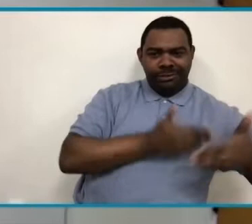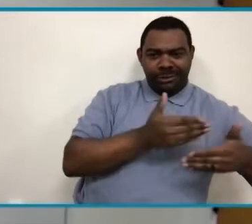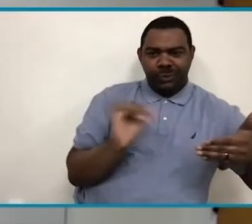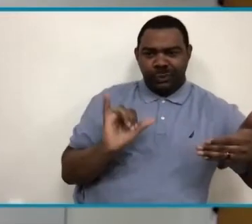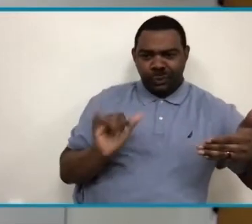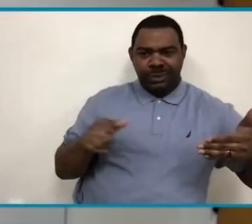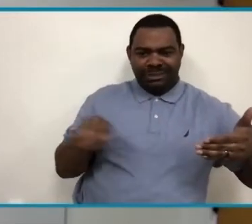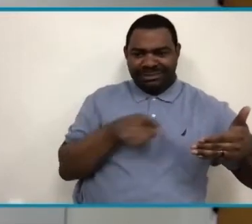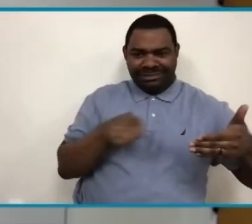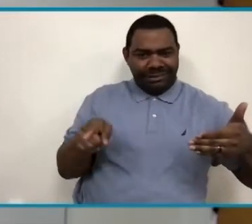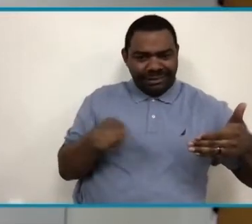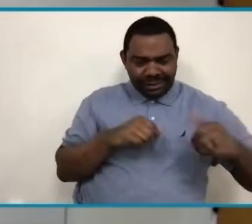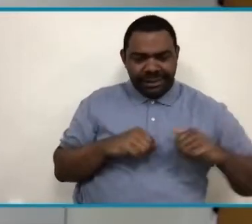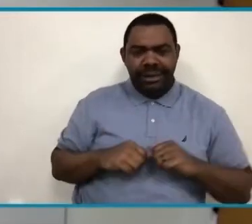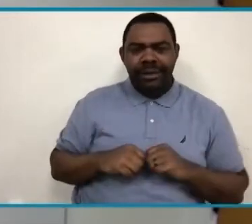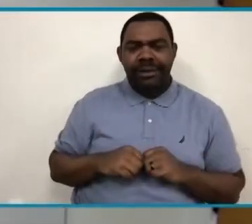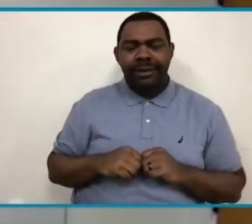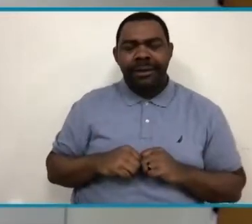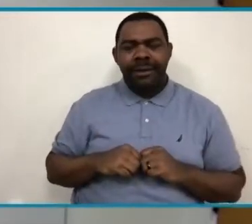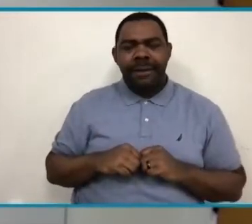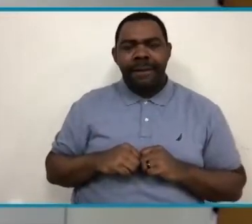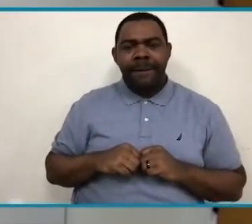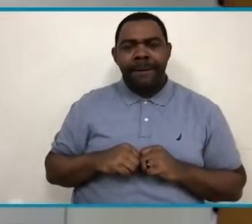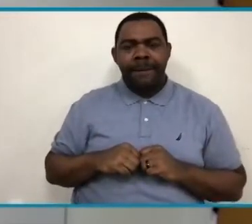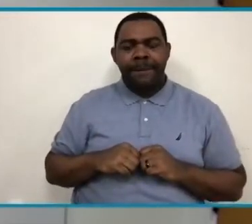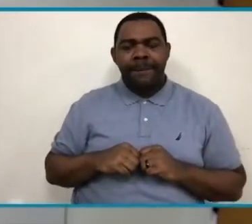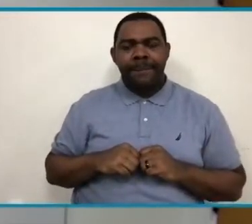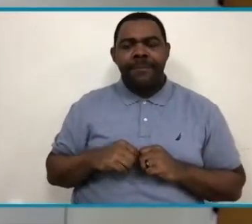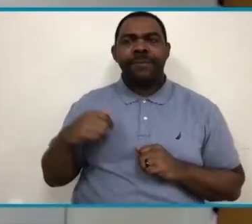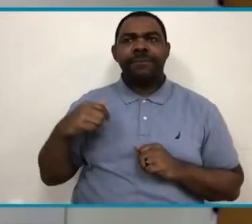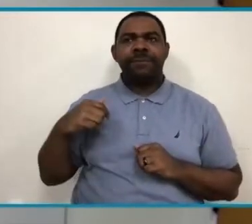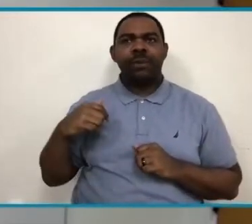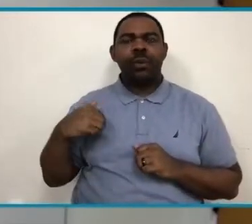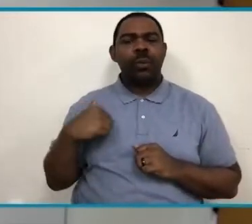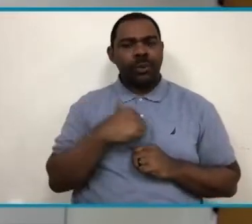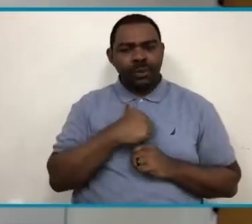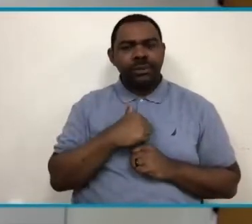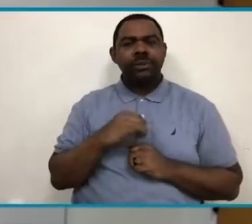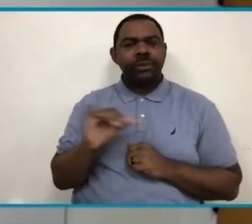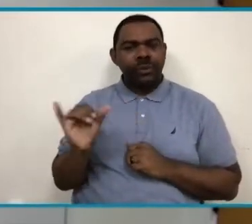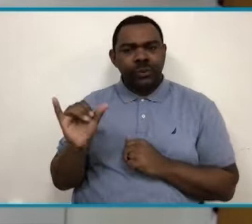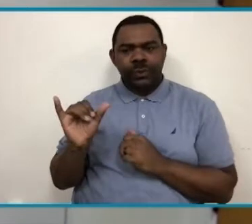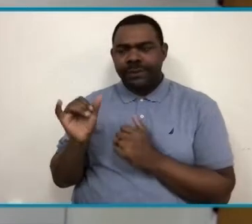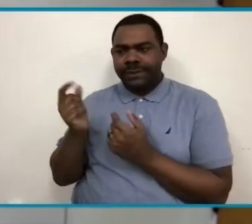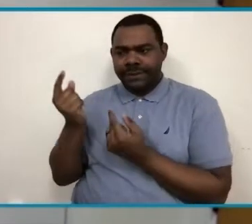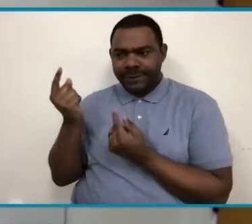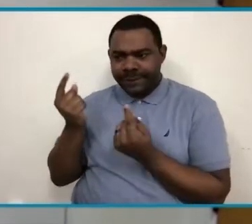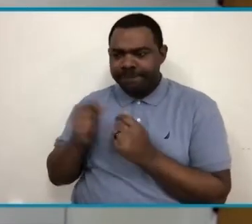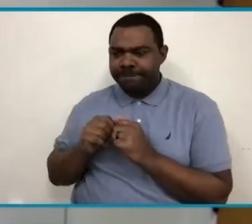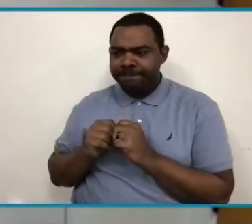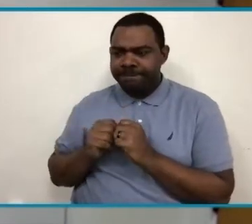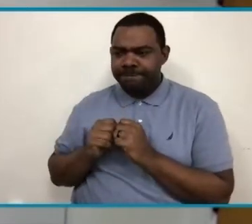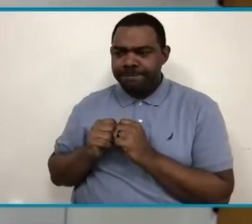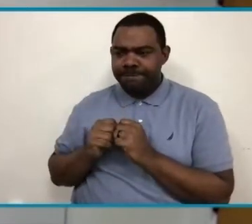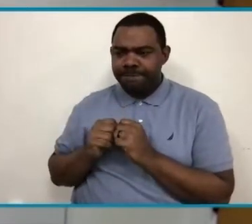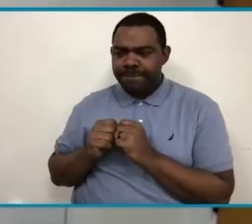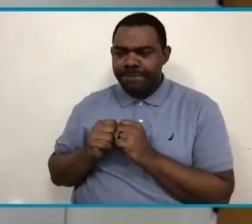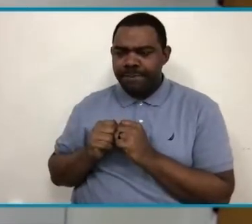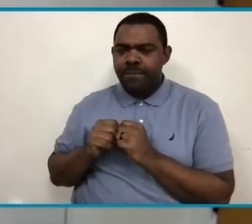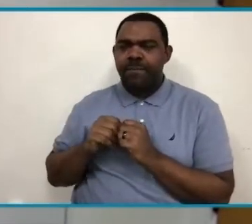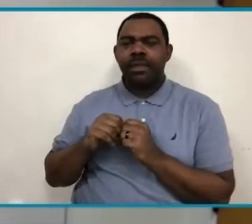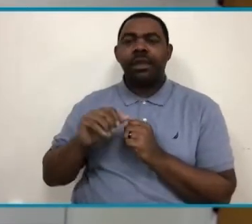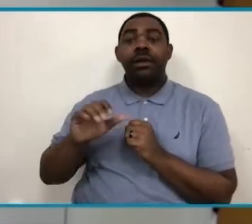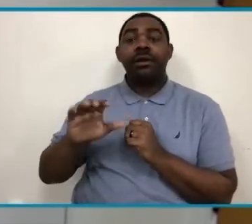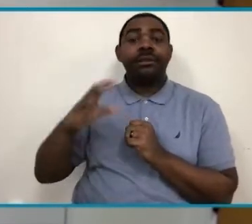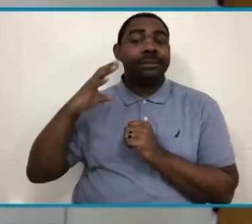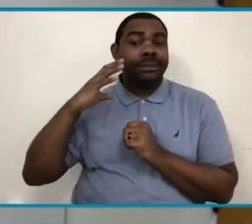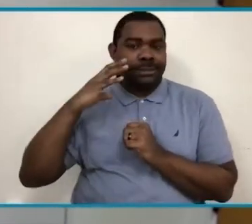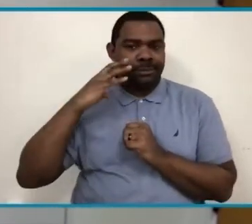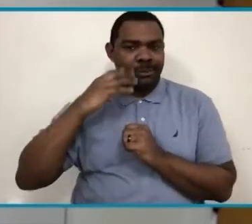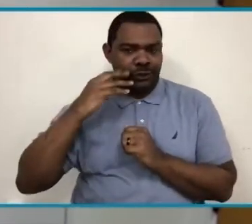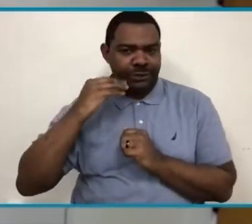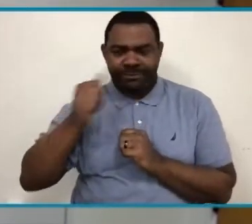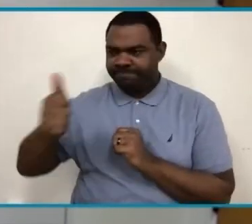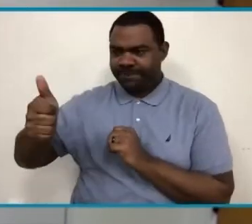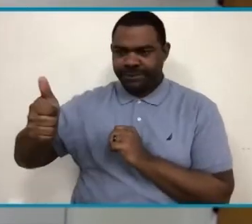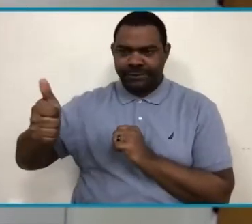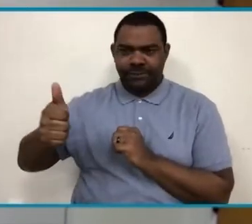And we also considered how the experience for the veteran with art might be more palatable